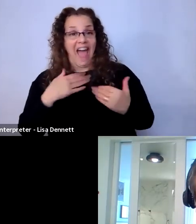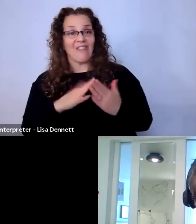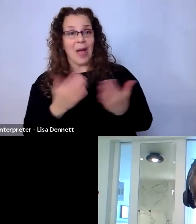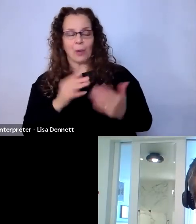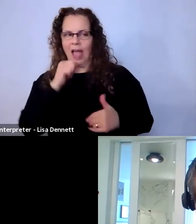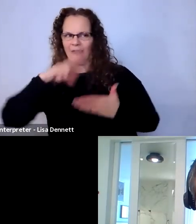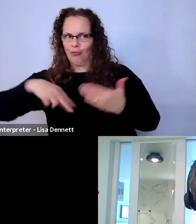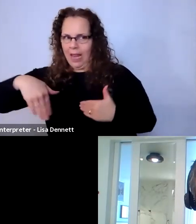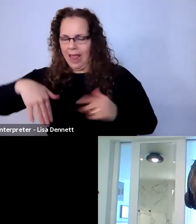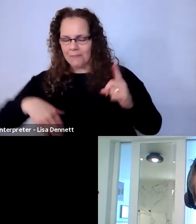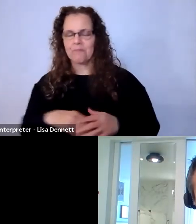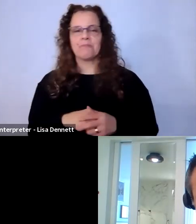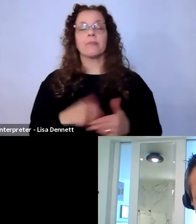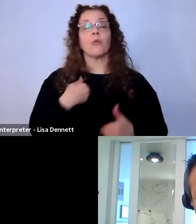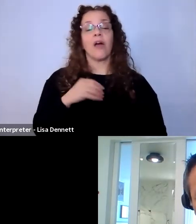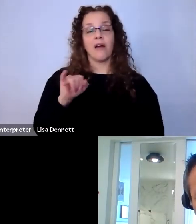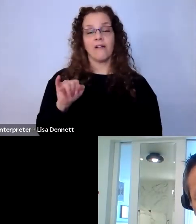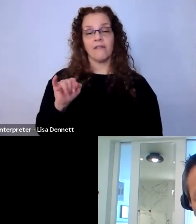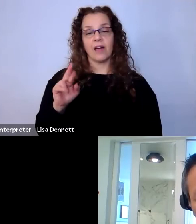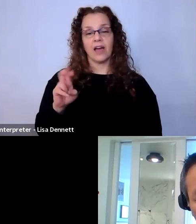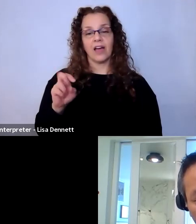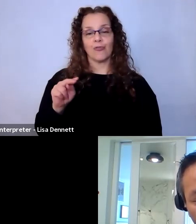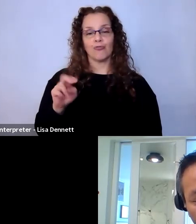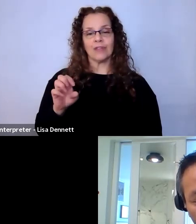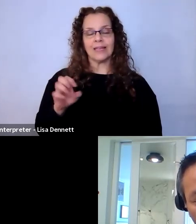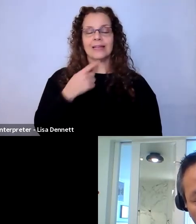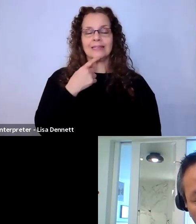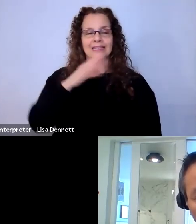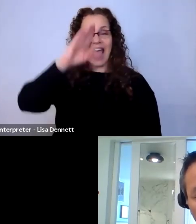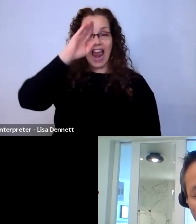Then we've got Irene hi Joe and janice and thank you both for supporting